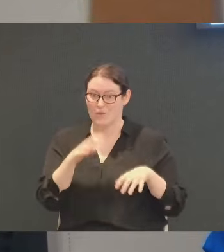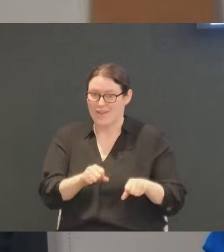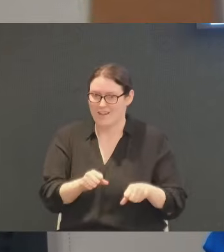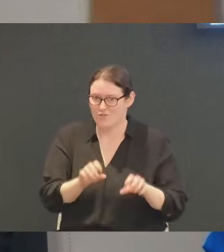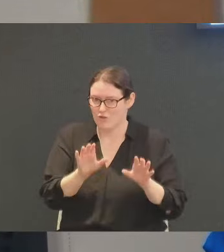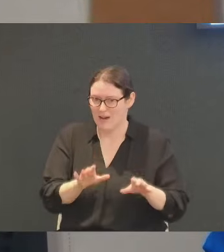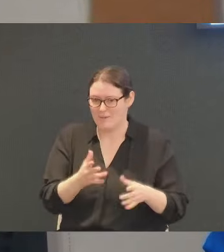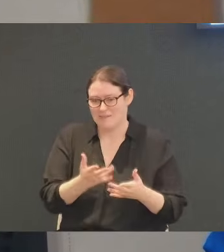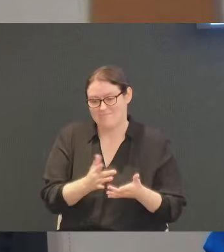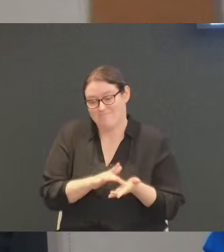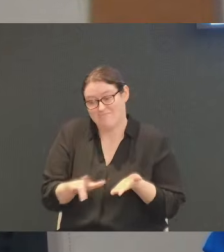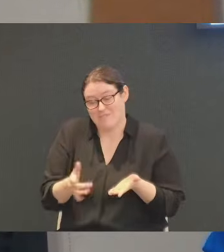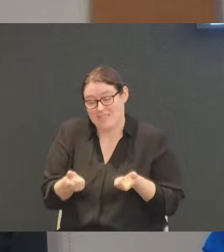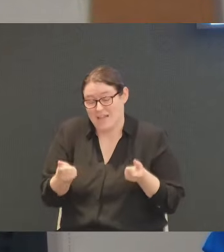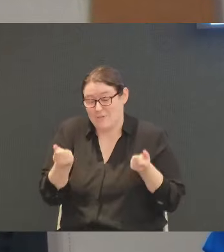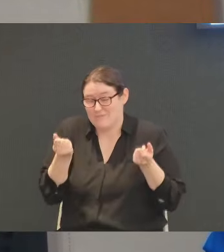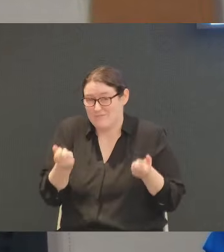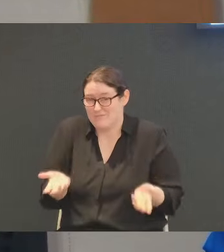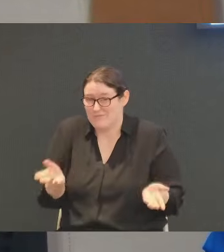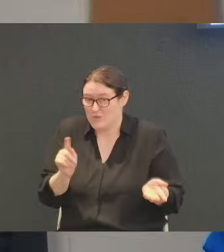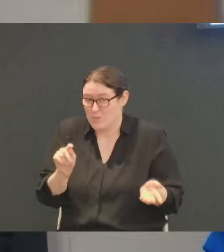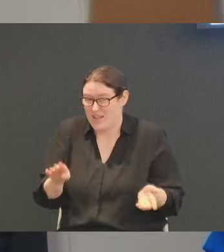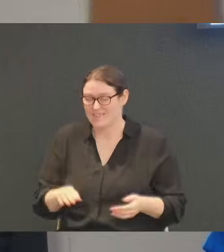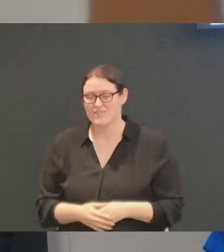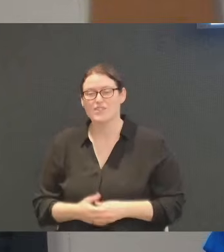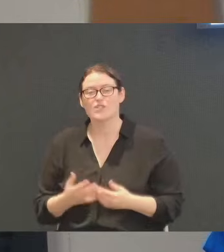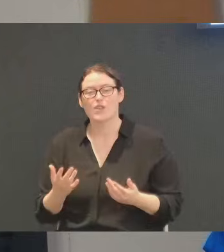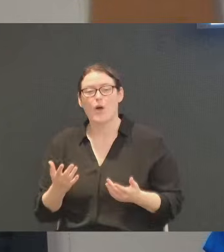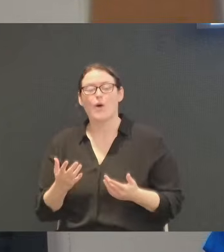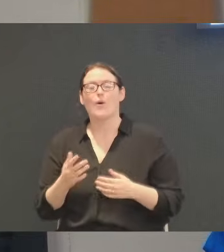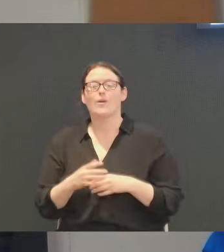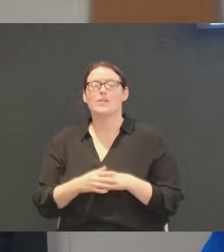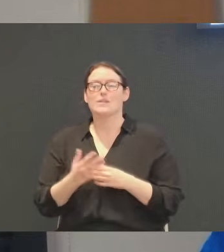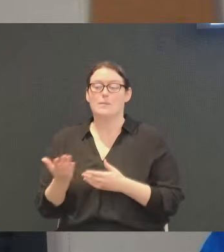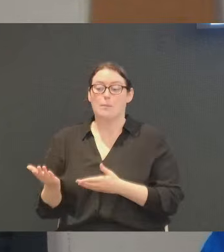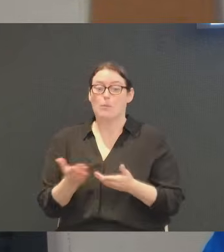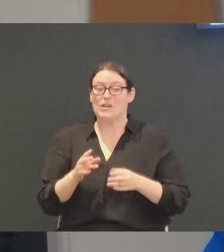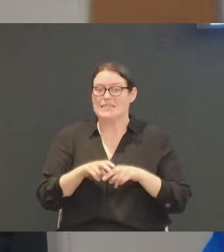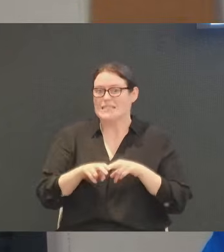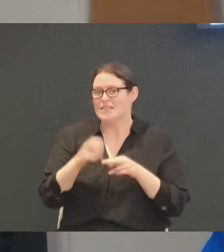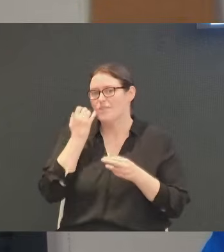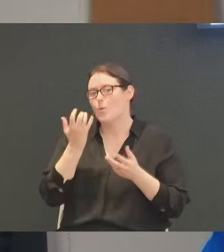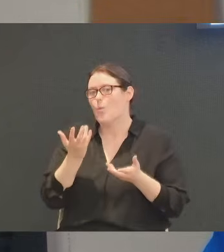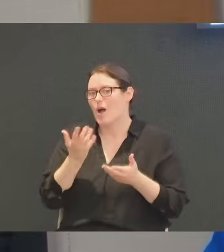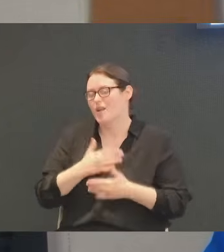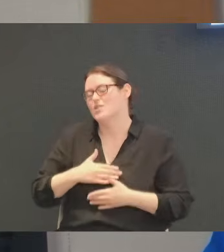we even have Metro bringing some seniors down so they can also enjoy. So, wanted to put that also